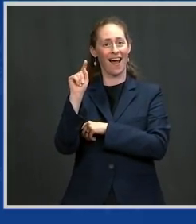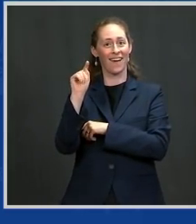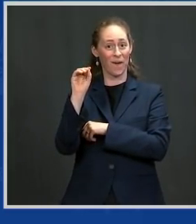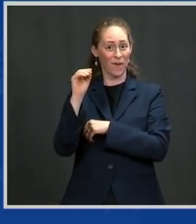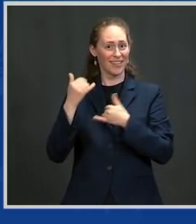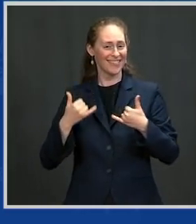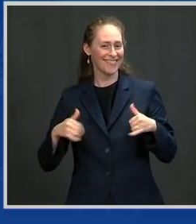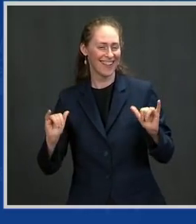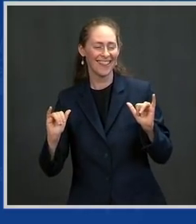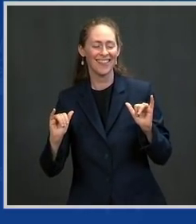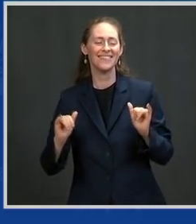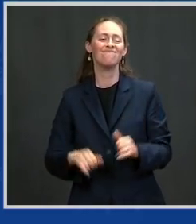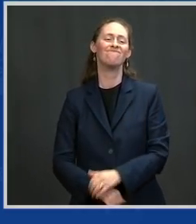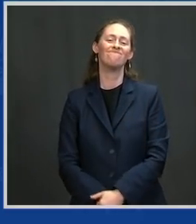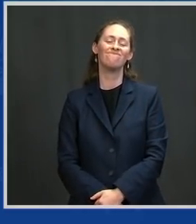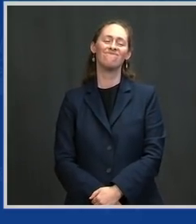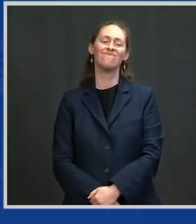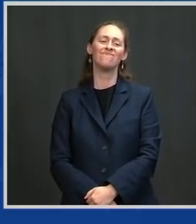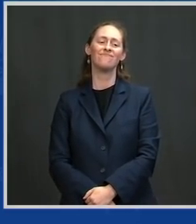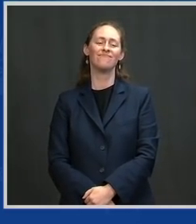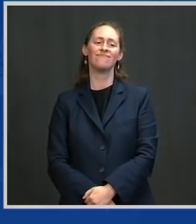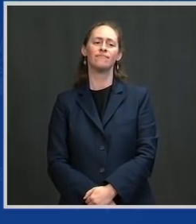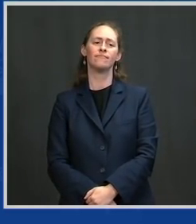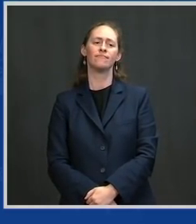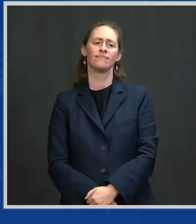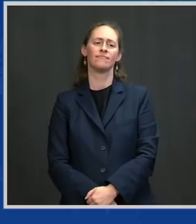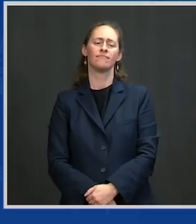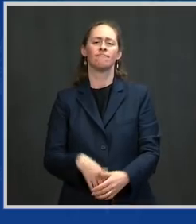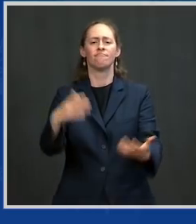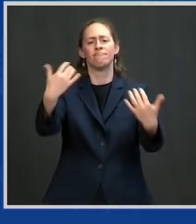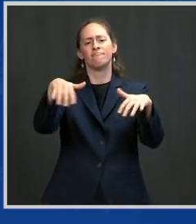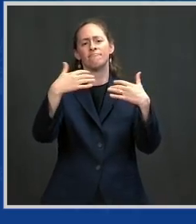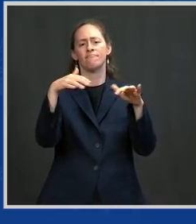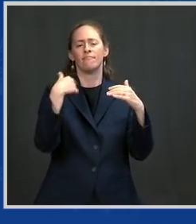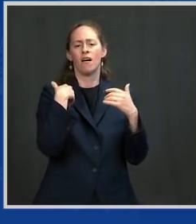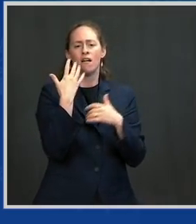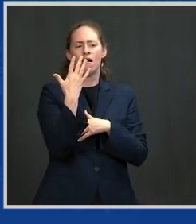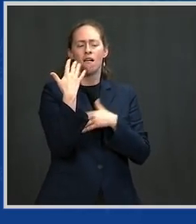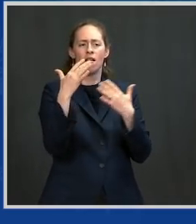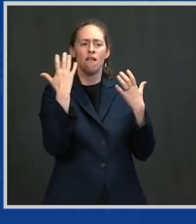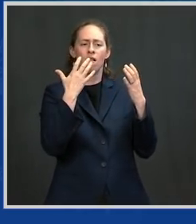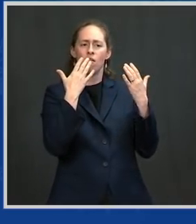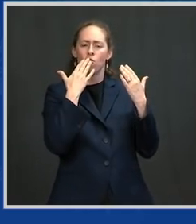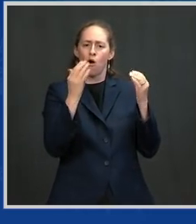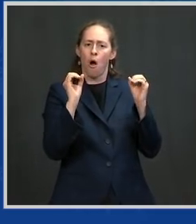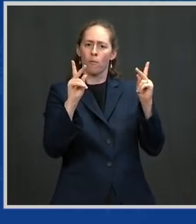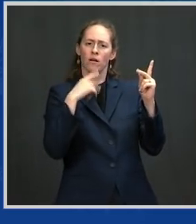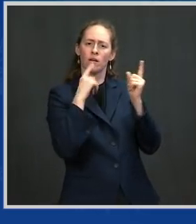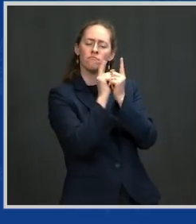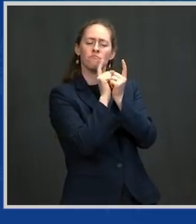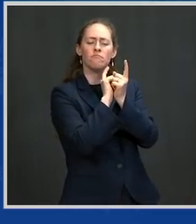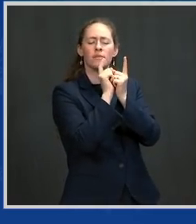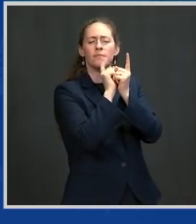But I've had a chance to meet with several leaders recently, and I've had calls with others.